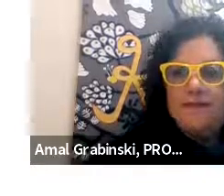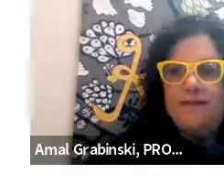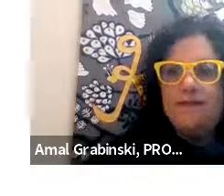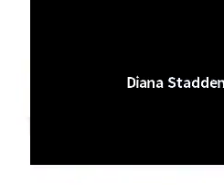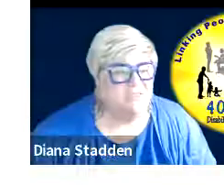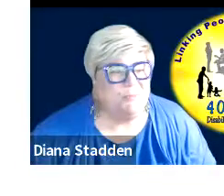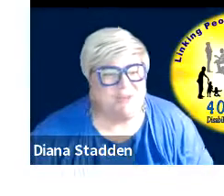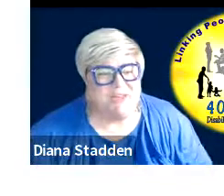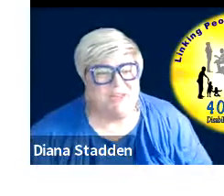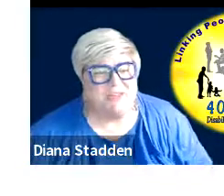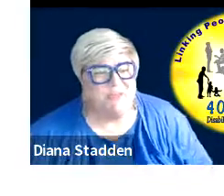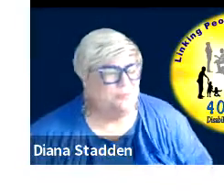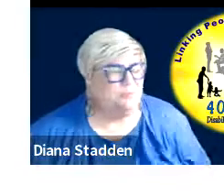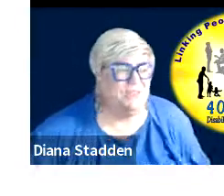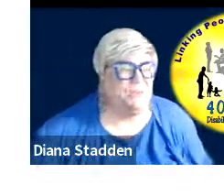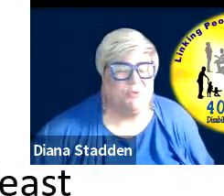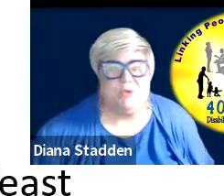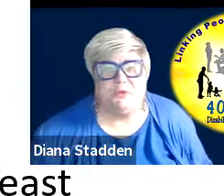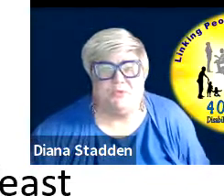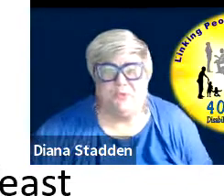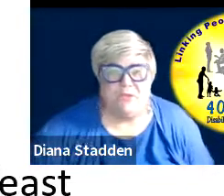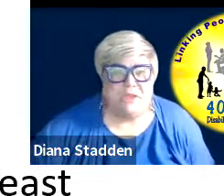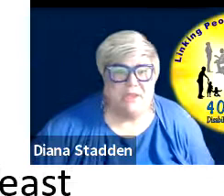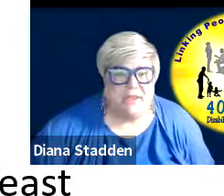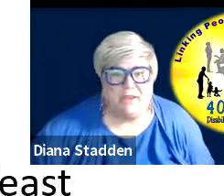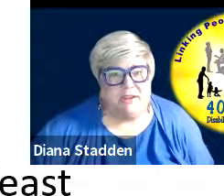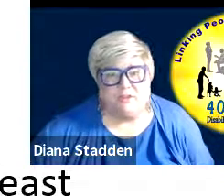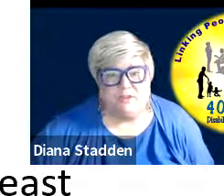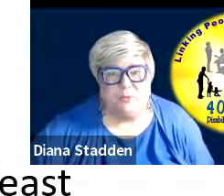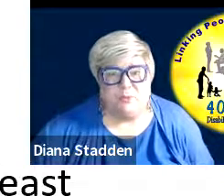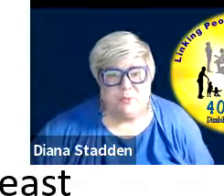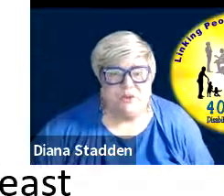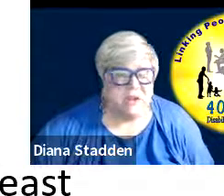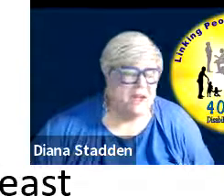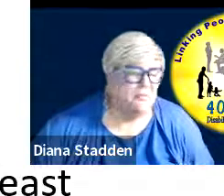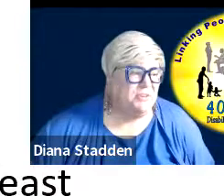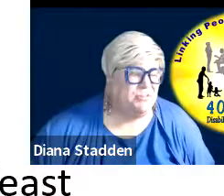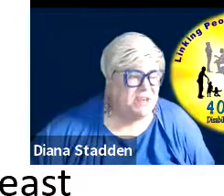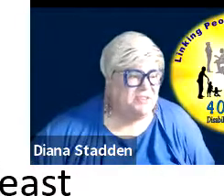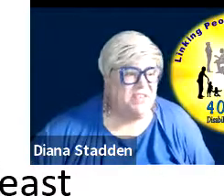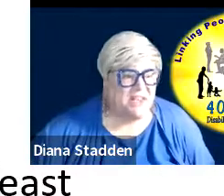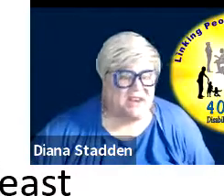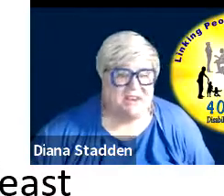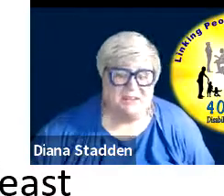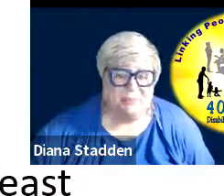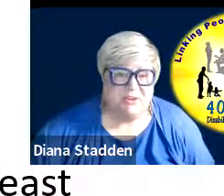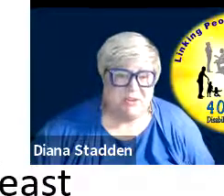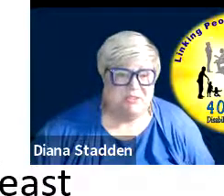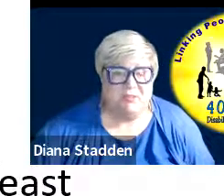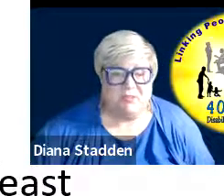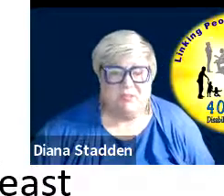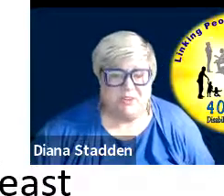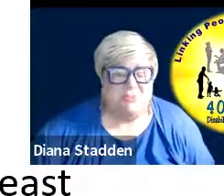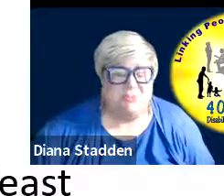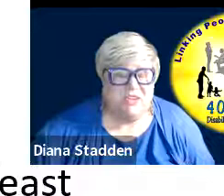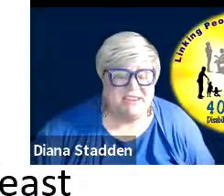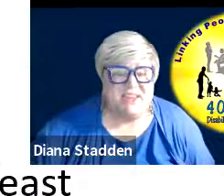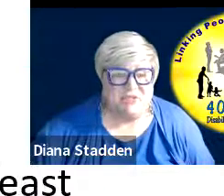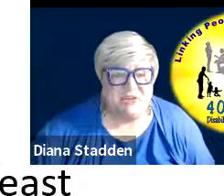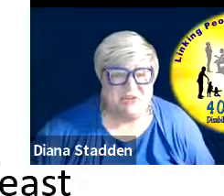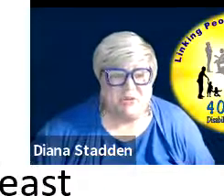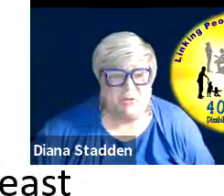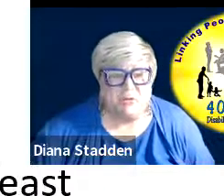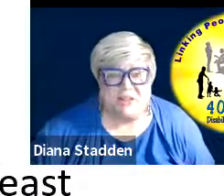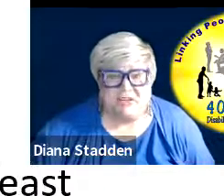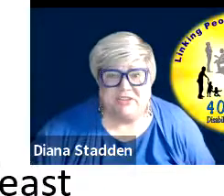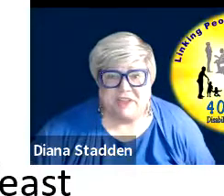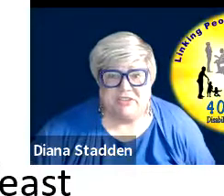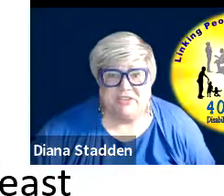Diana Stadden: Thanks so much a male that was wonderful and it shows we really have some needs that need to be addressed this this session with legislators.